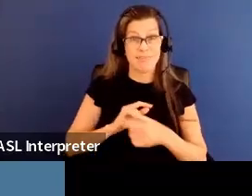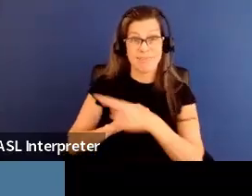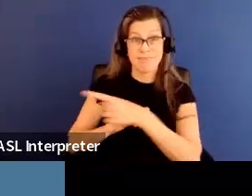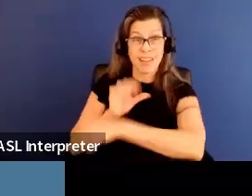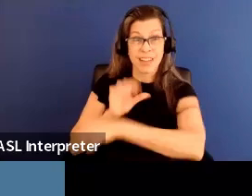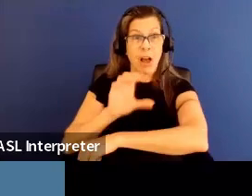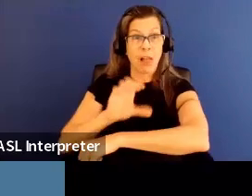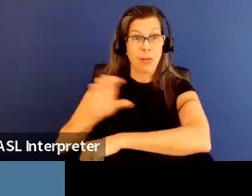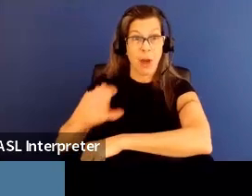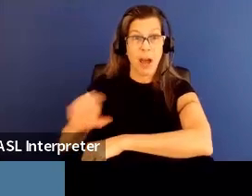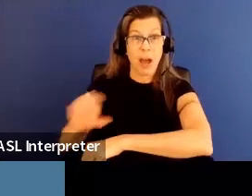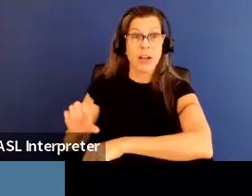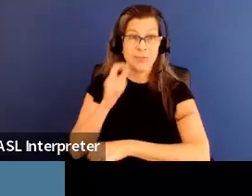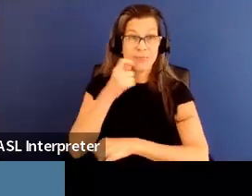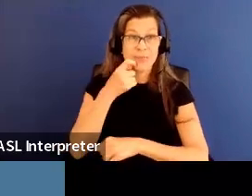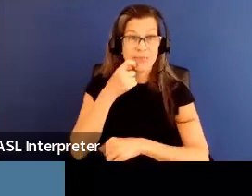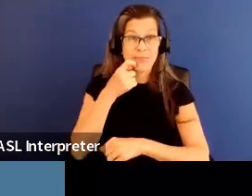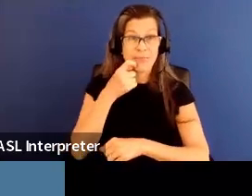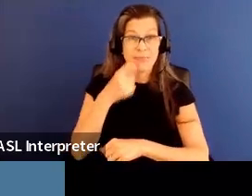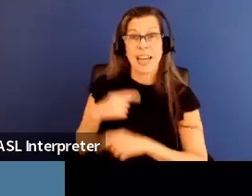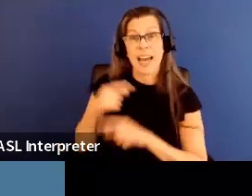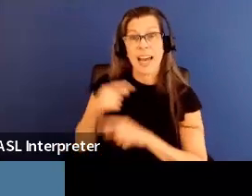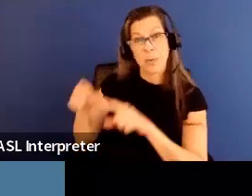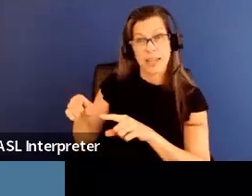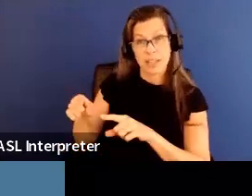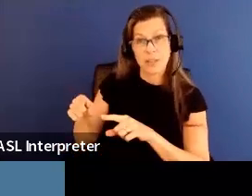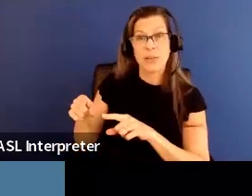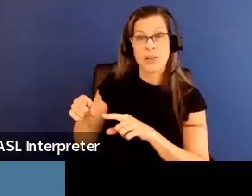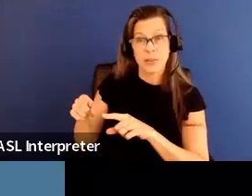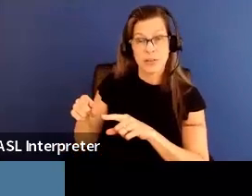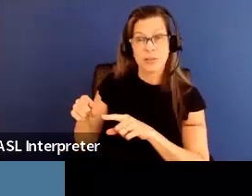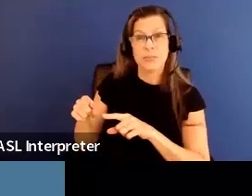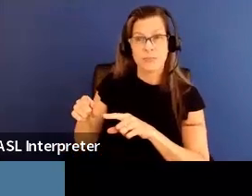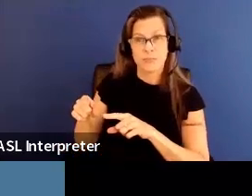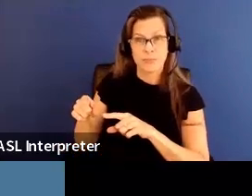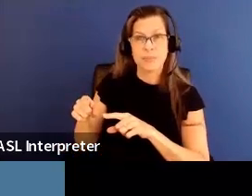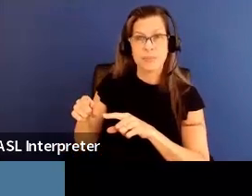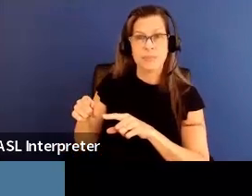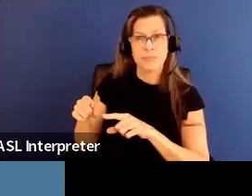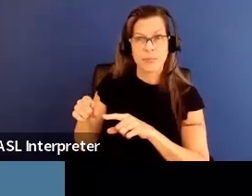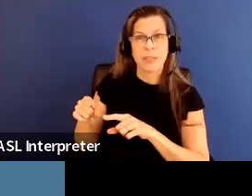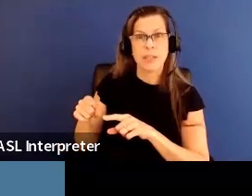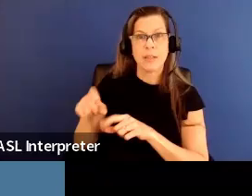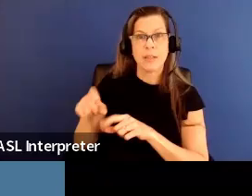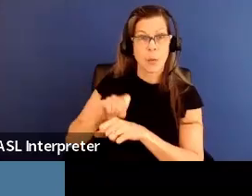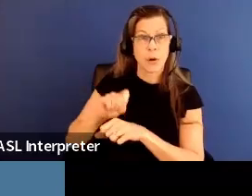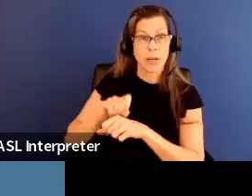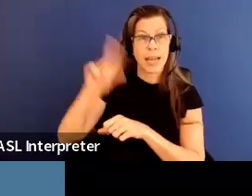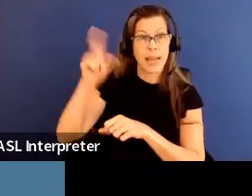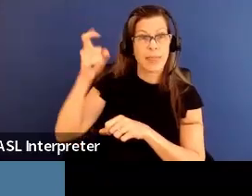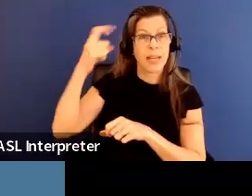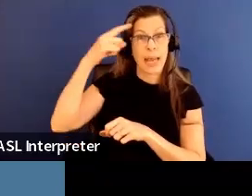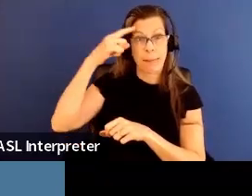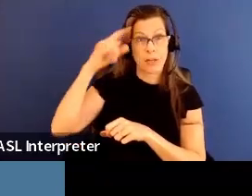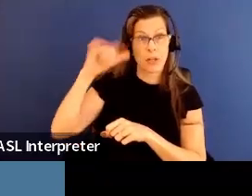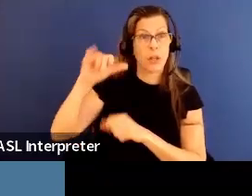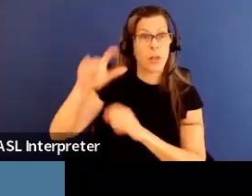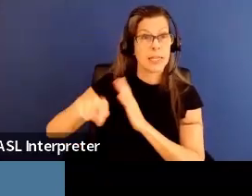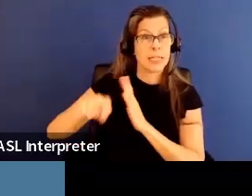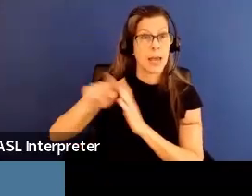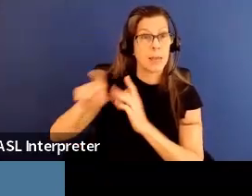they created a bill to make it to where Medicaid is not allowed to ask for prior authorizations anymore. It's